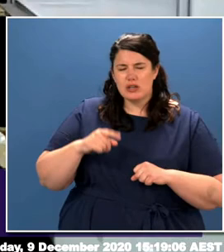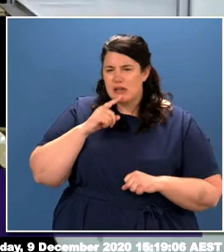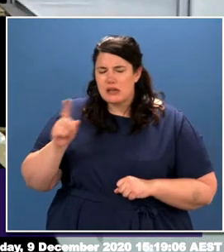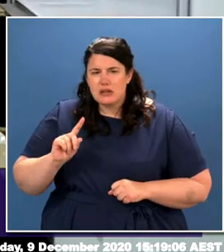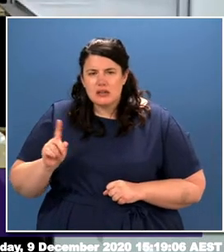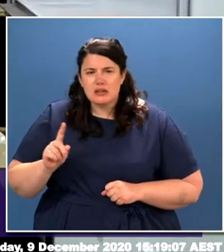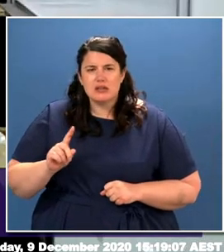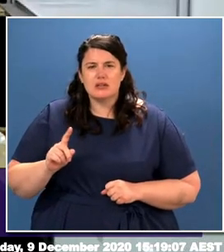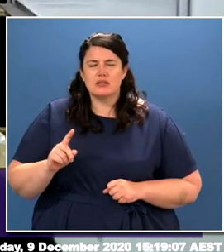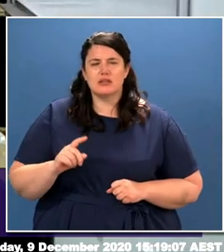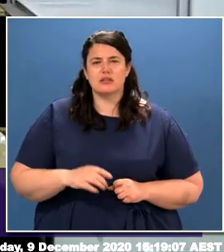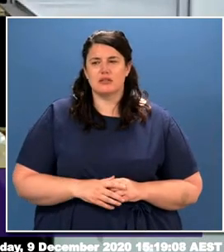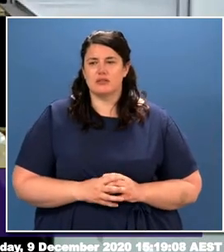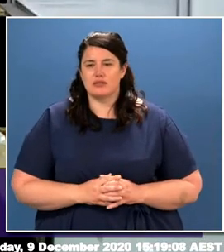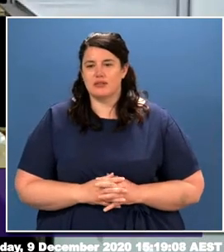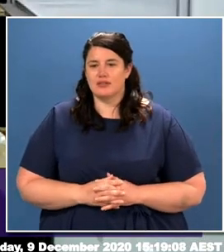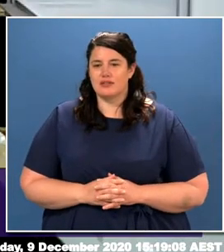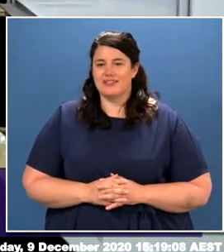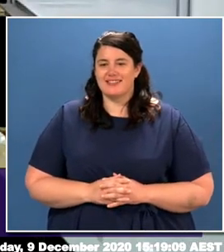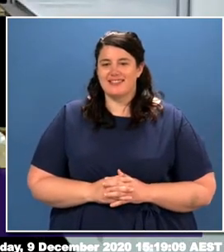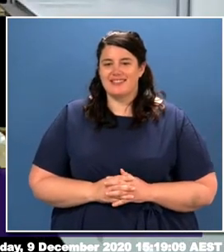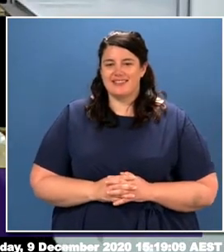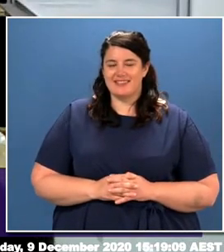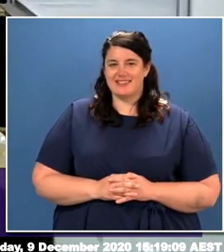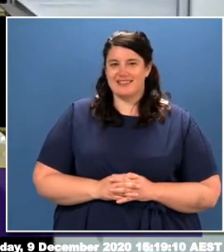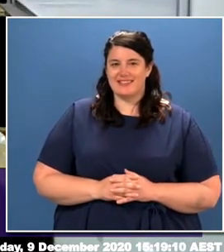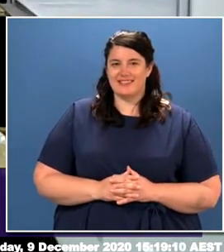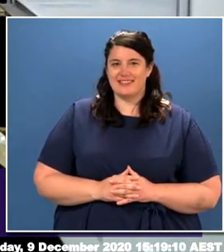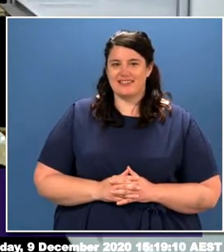The document that Ms Eastman wants us to look at.